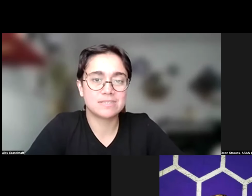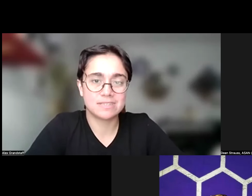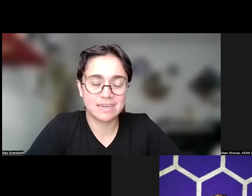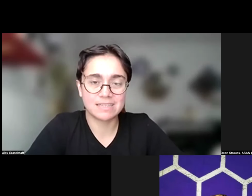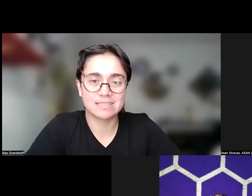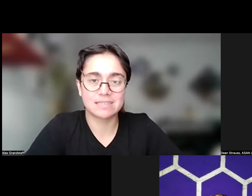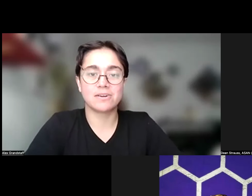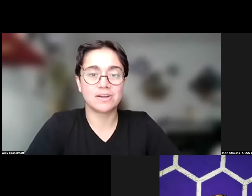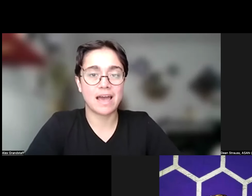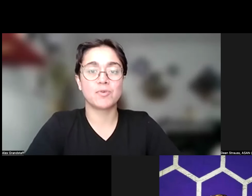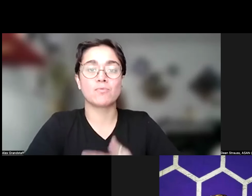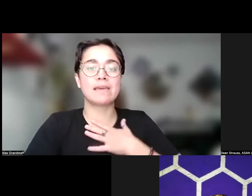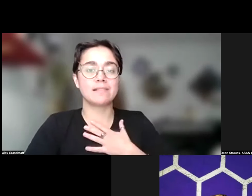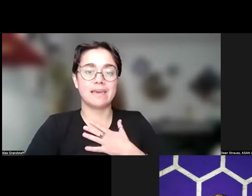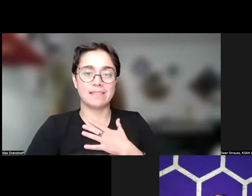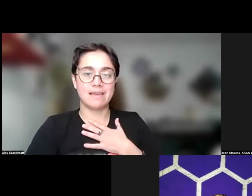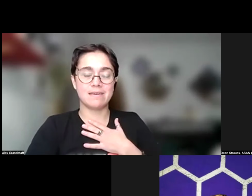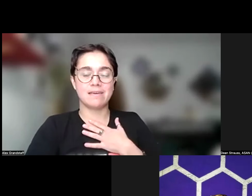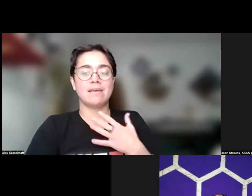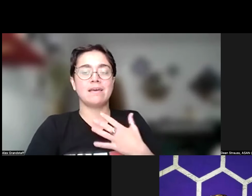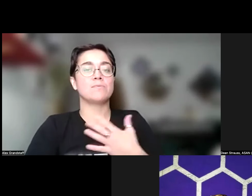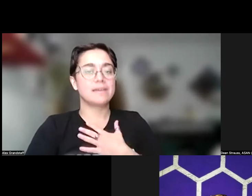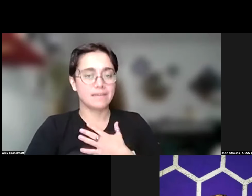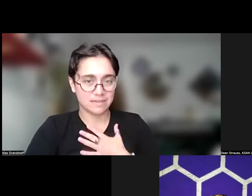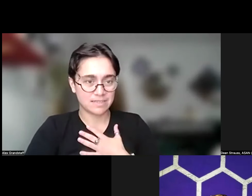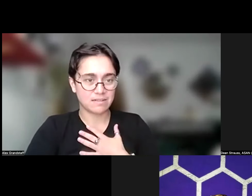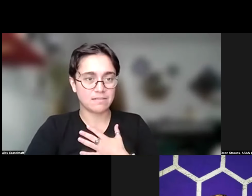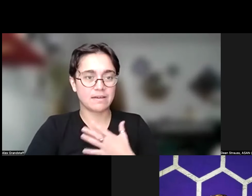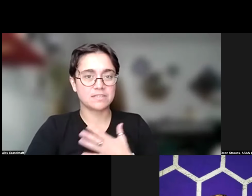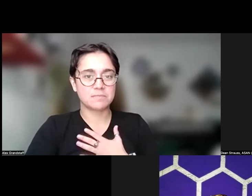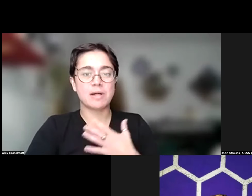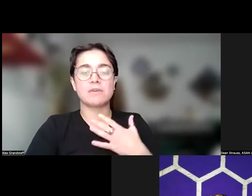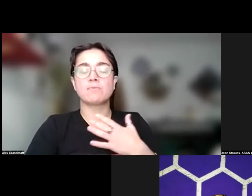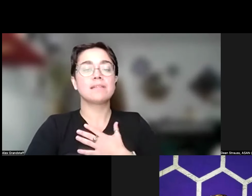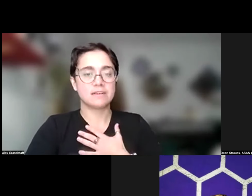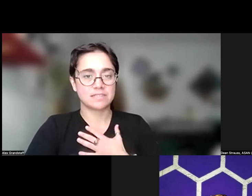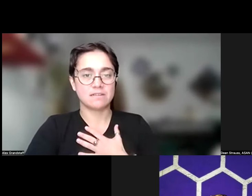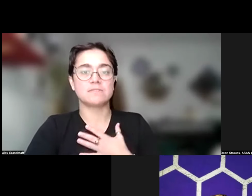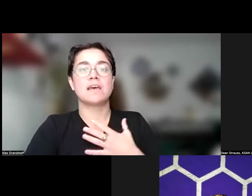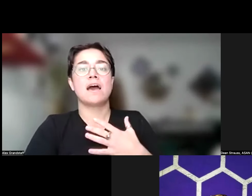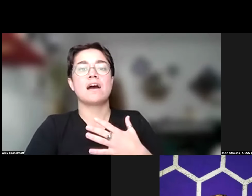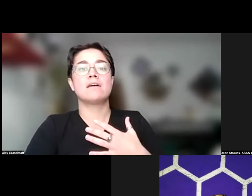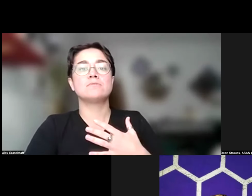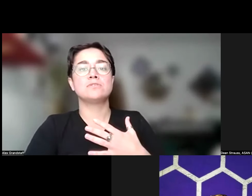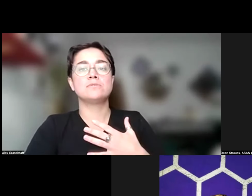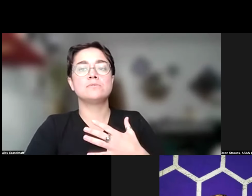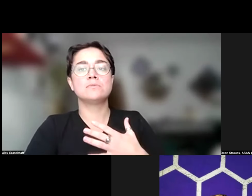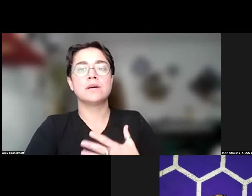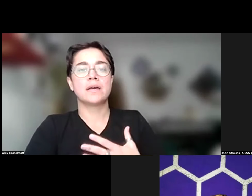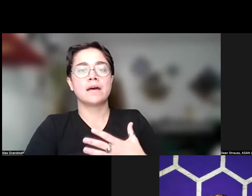Methods do exist to help autistic kids learn how to regulate ourselves.